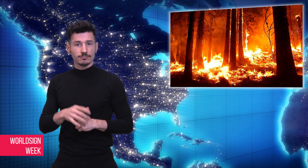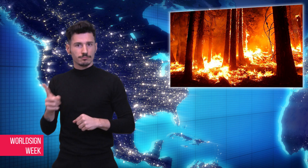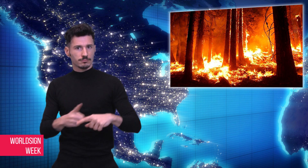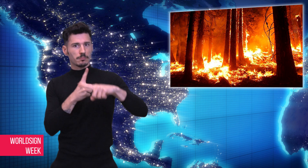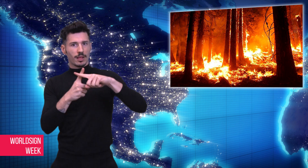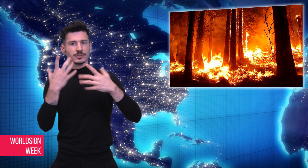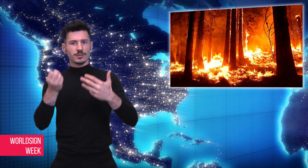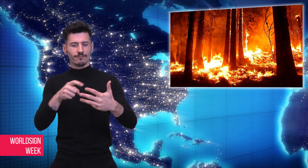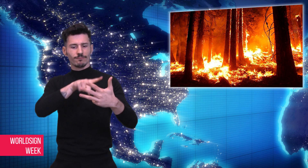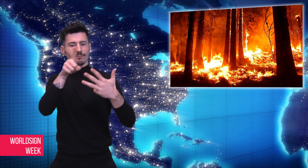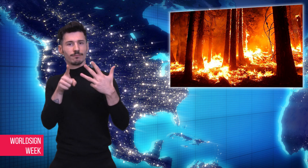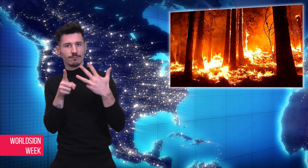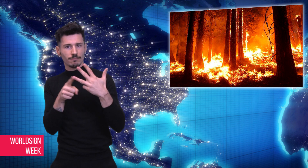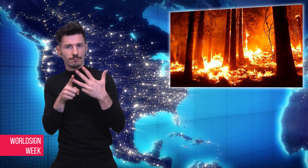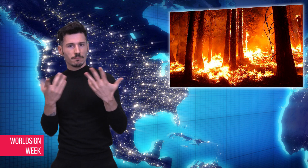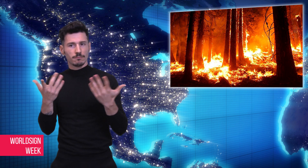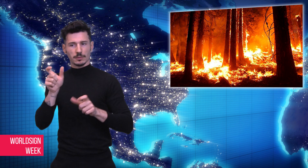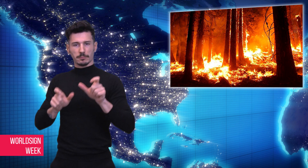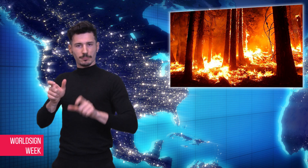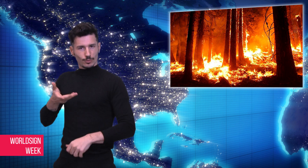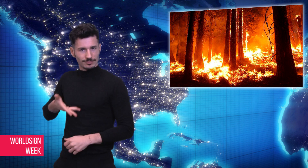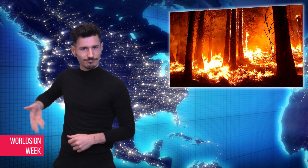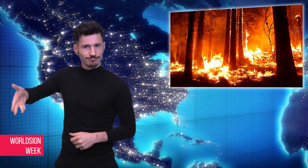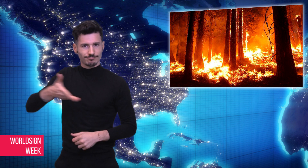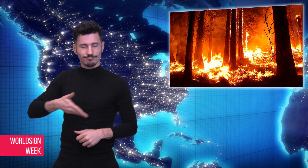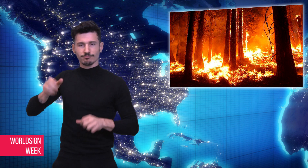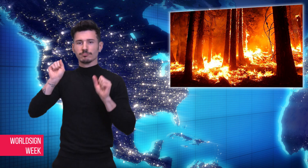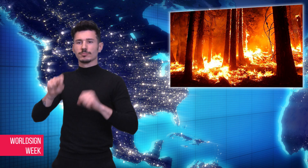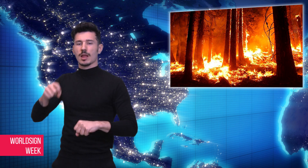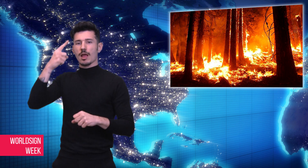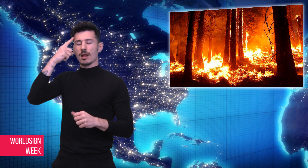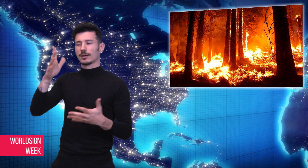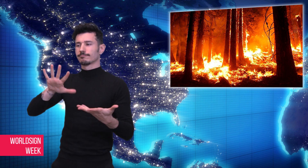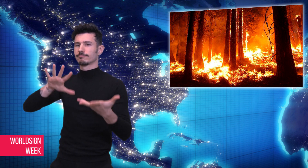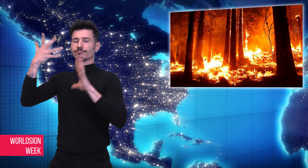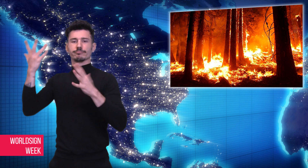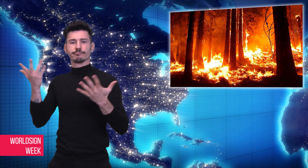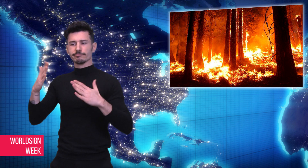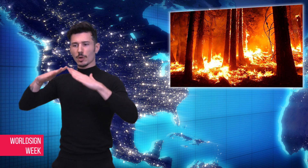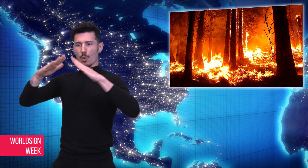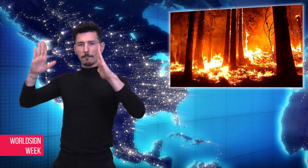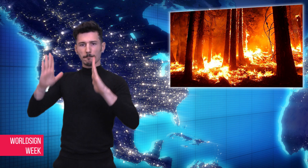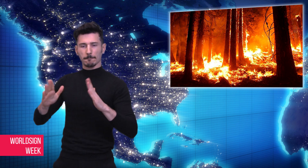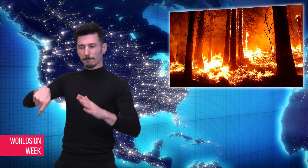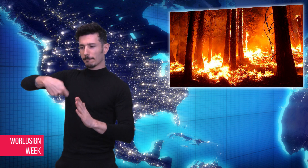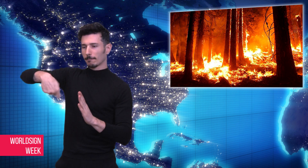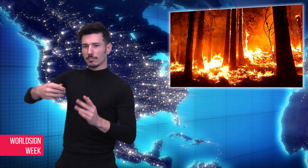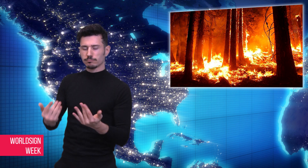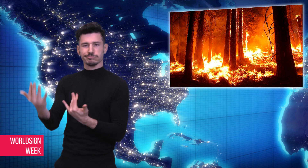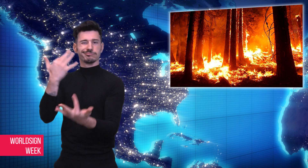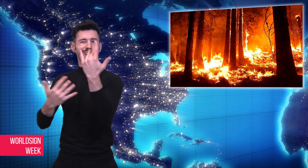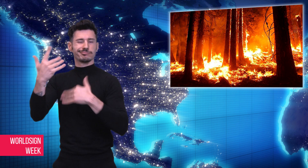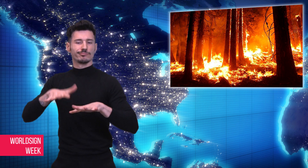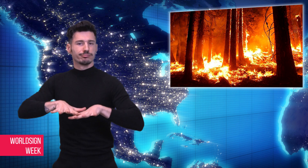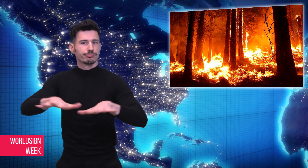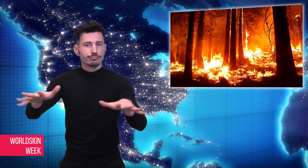volcanic eruption. Fires could also be caused by